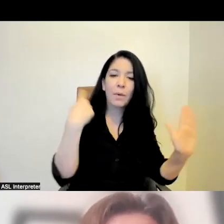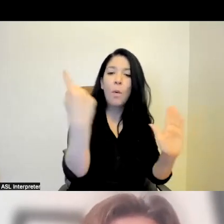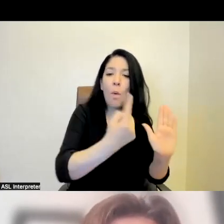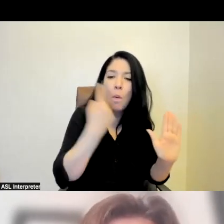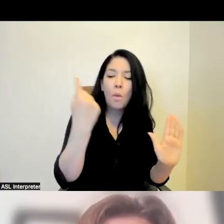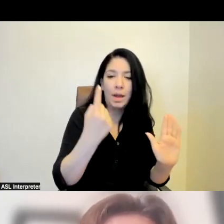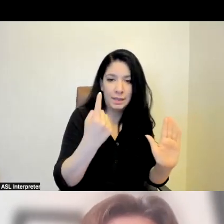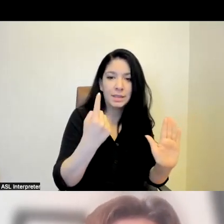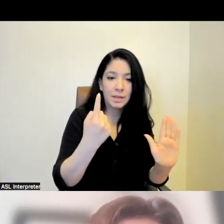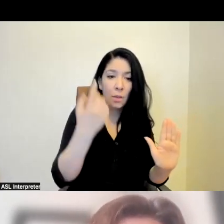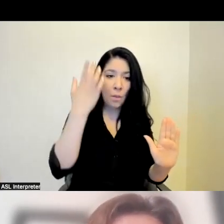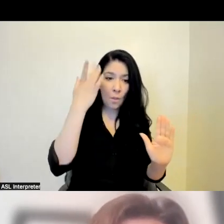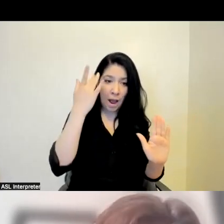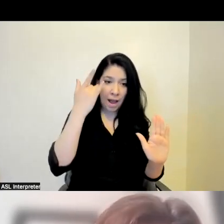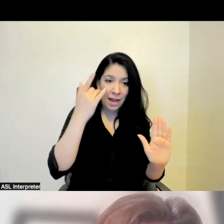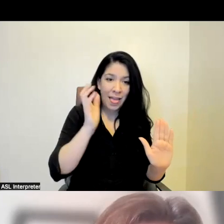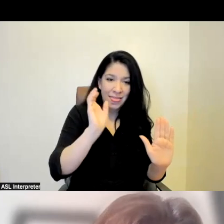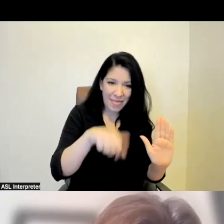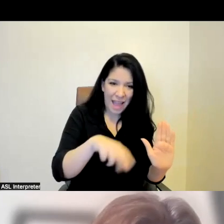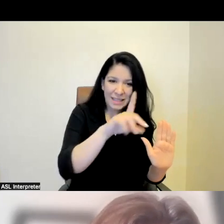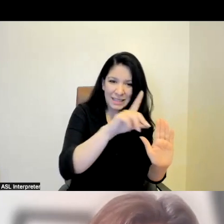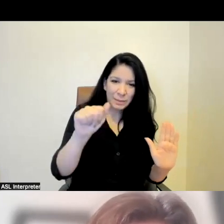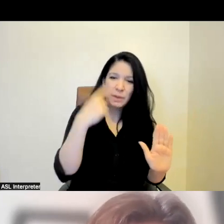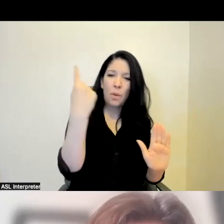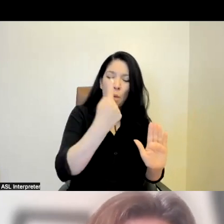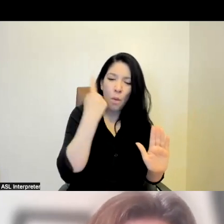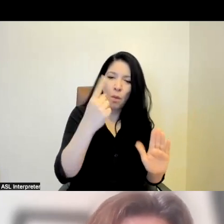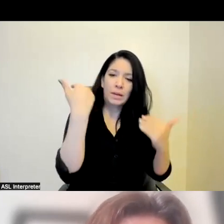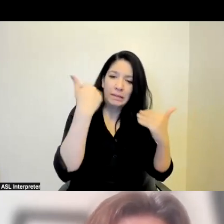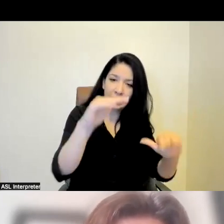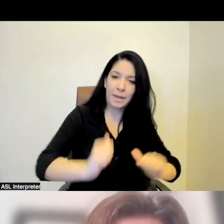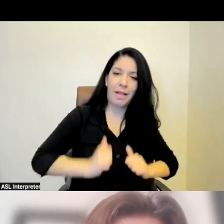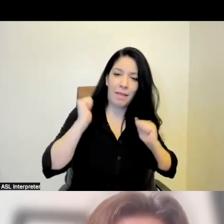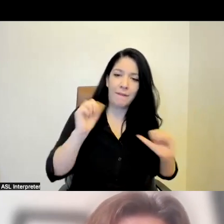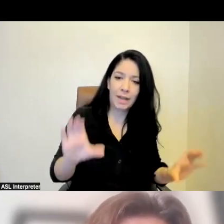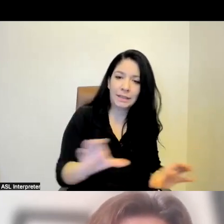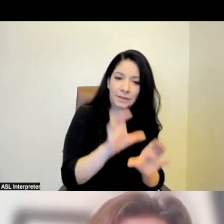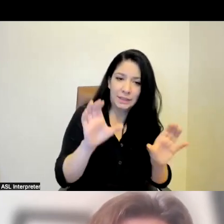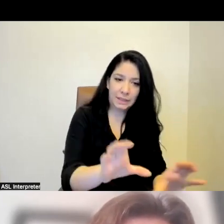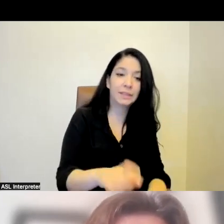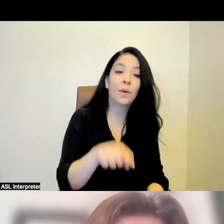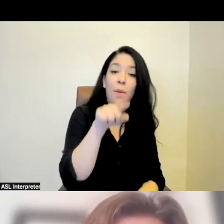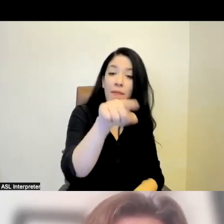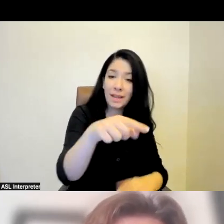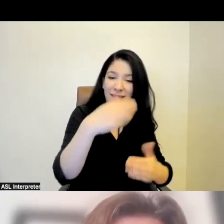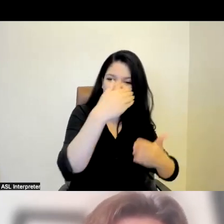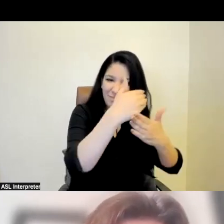condition inherently limits major life activities. And so this slide lists the